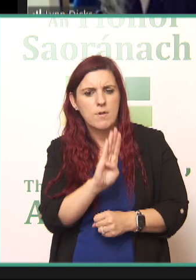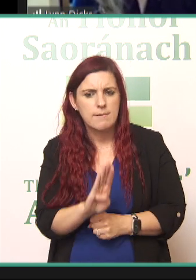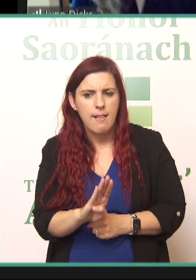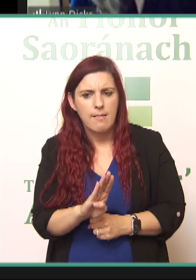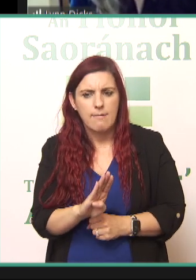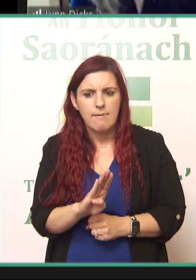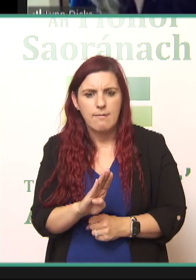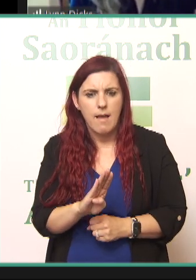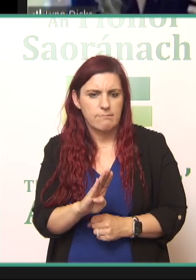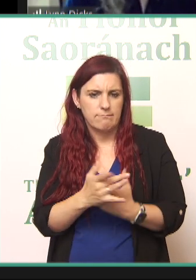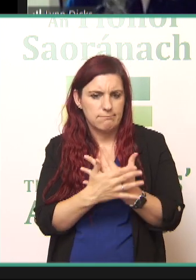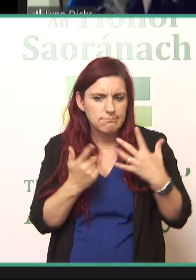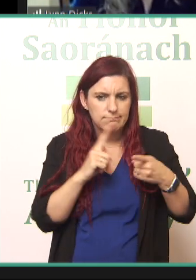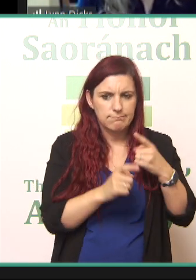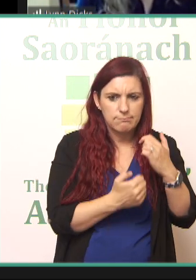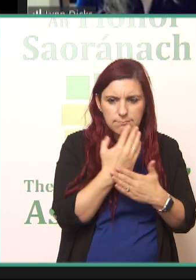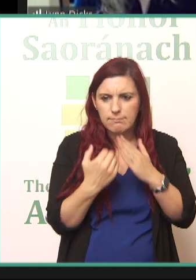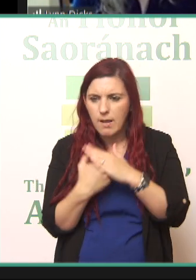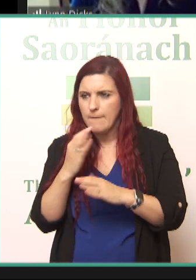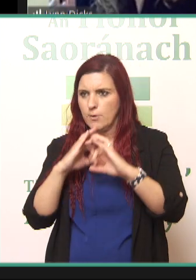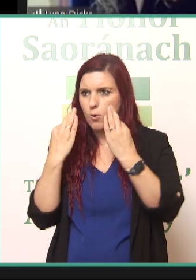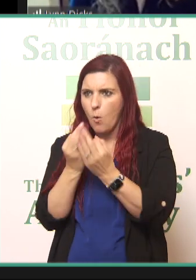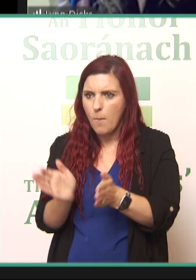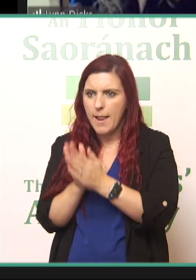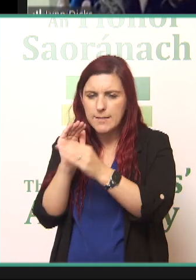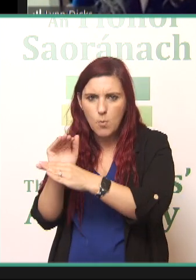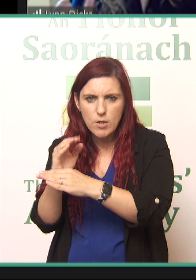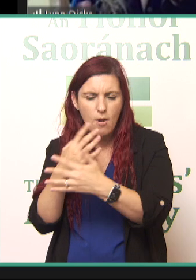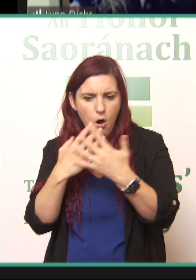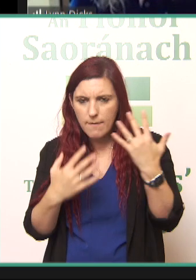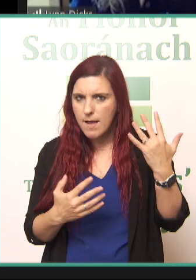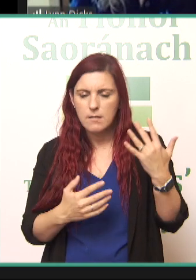this industry growing there's Global exports happening so there is a lot of very difficult